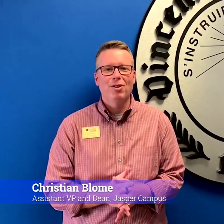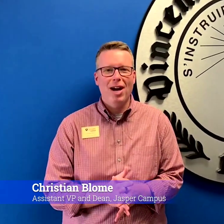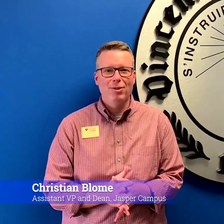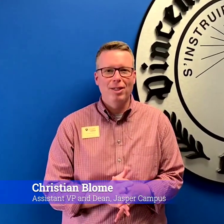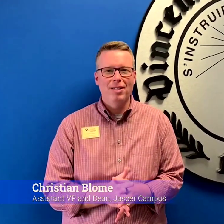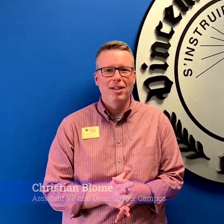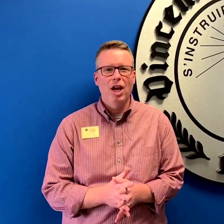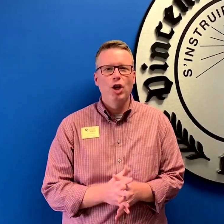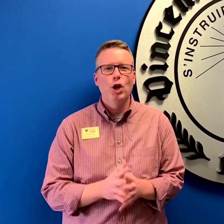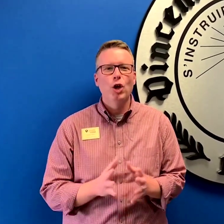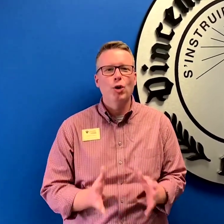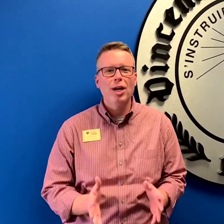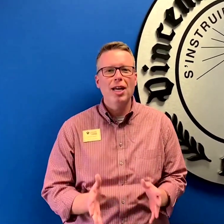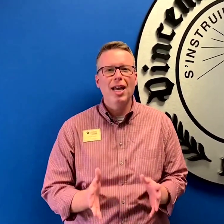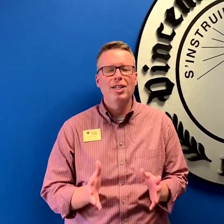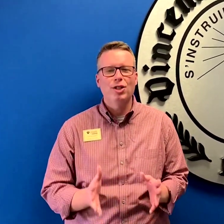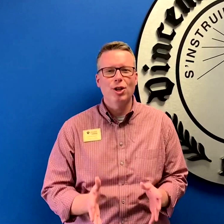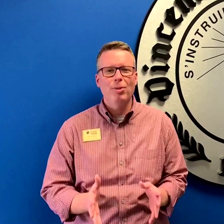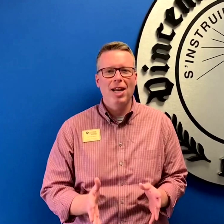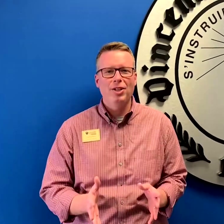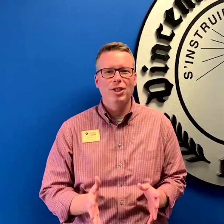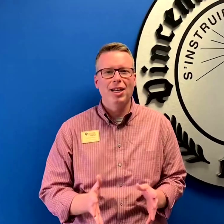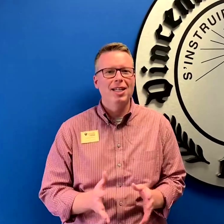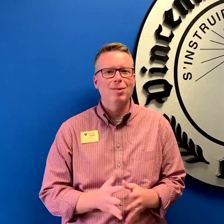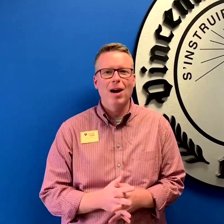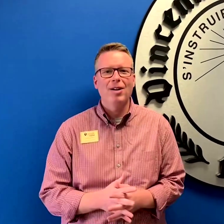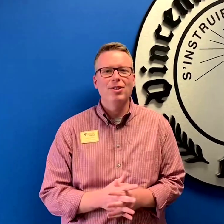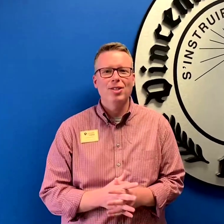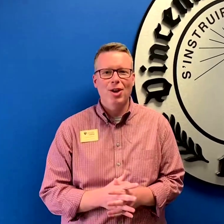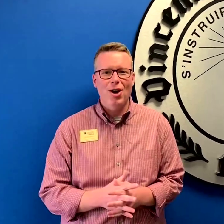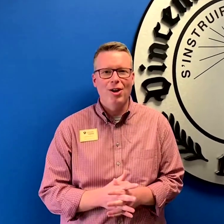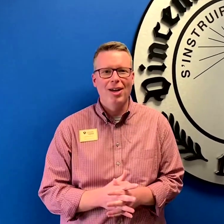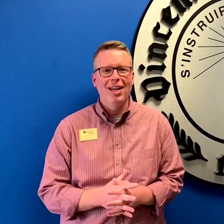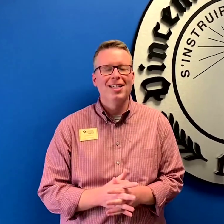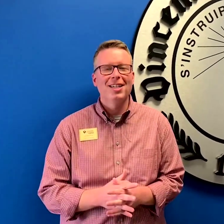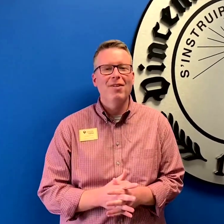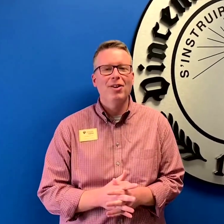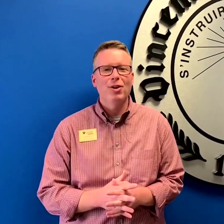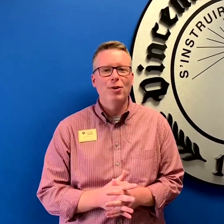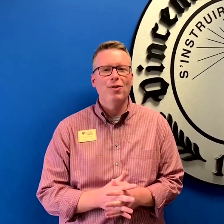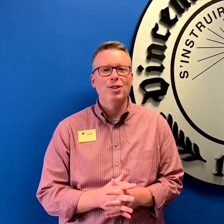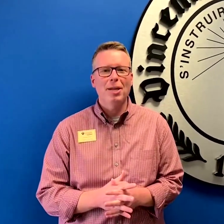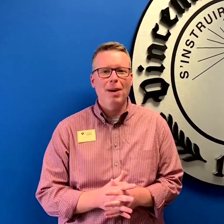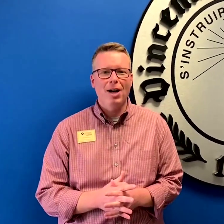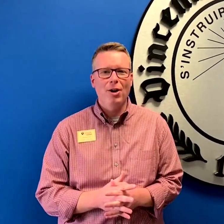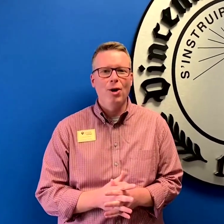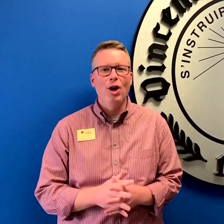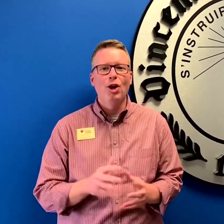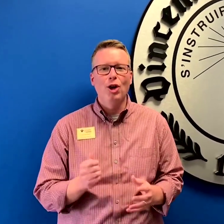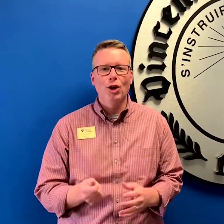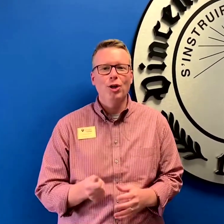graduates your grit and determination inspires us all to live out the university motto learn in